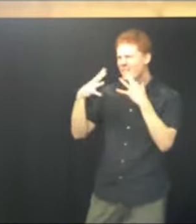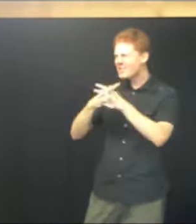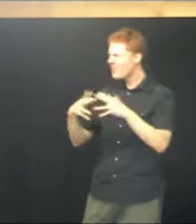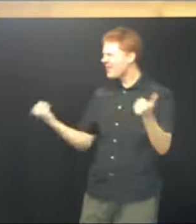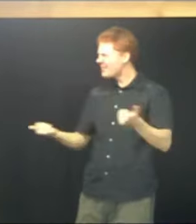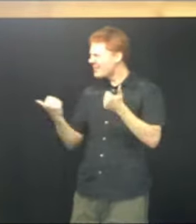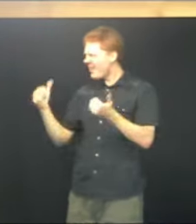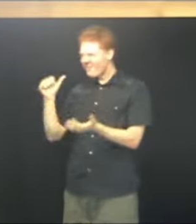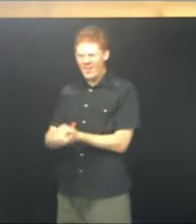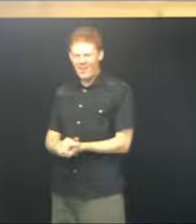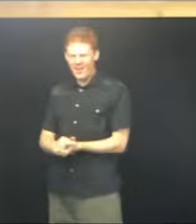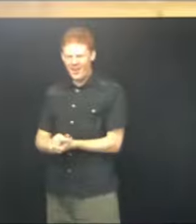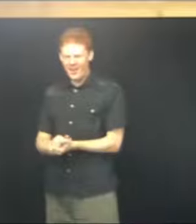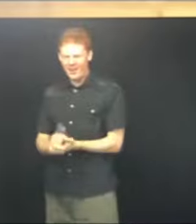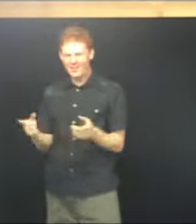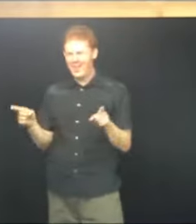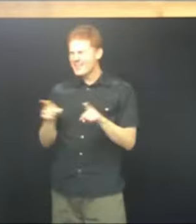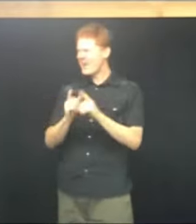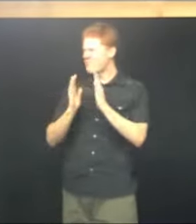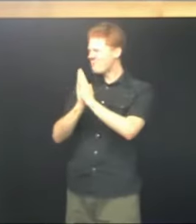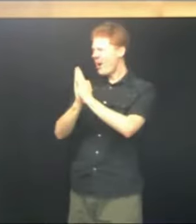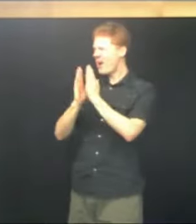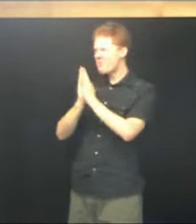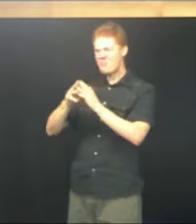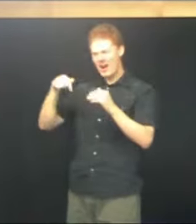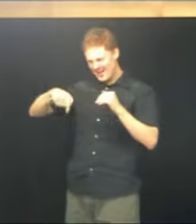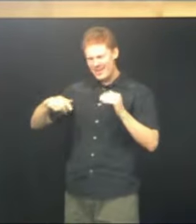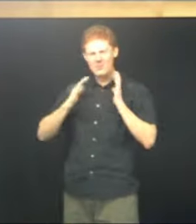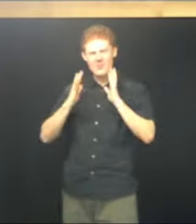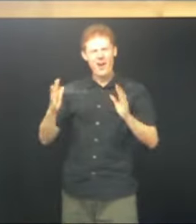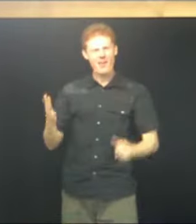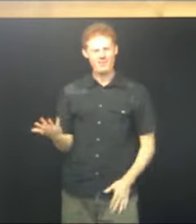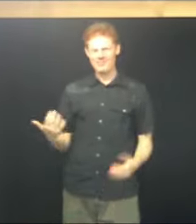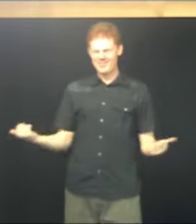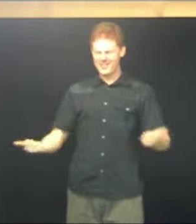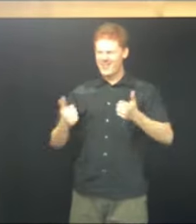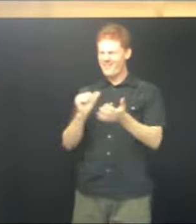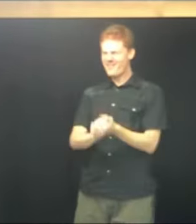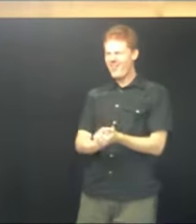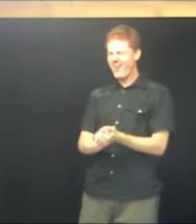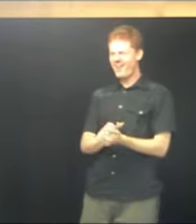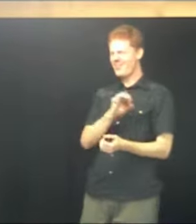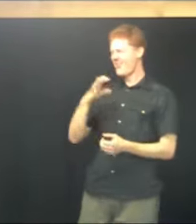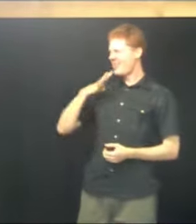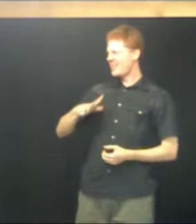Reading the bible once a week is enough. The same goes for prayer. We pray at church, once a week surely that is enough!